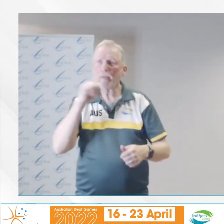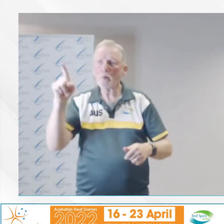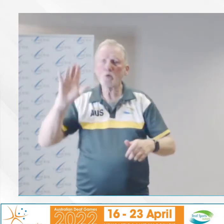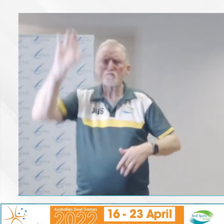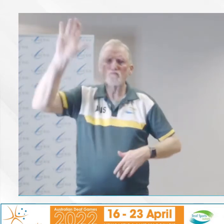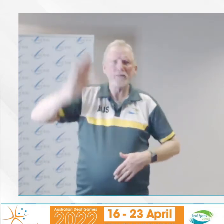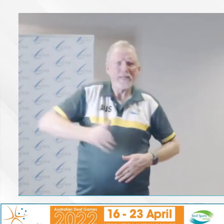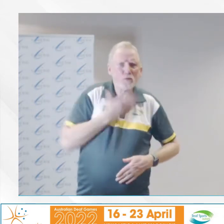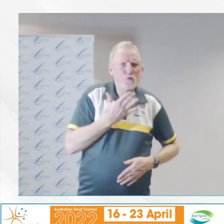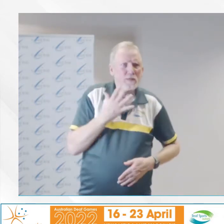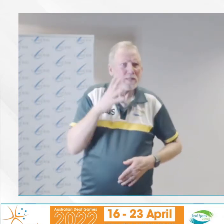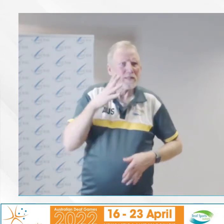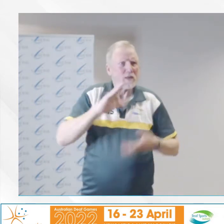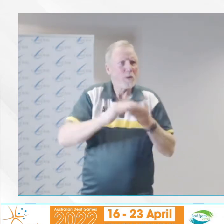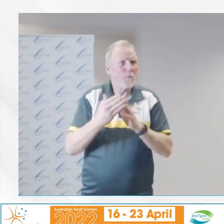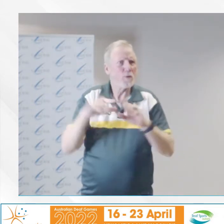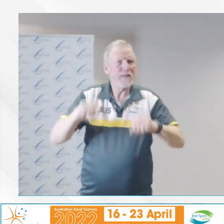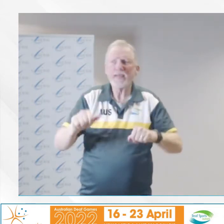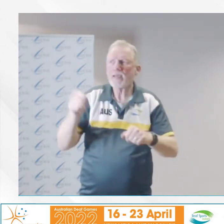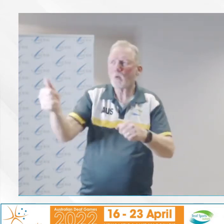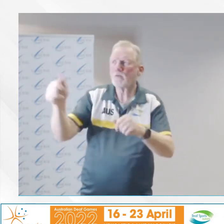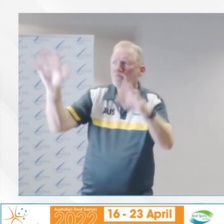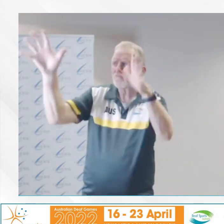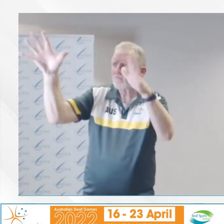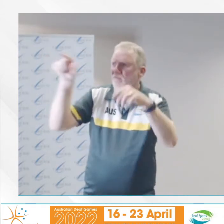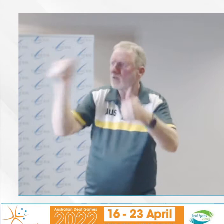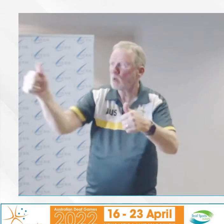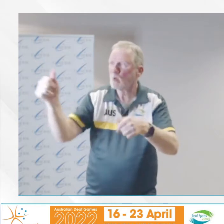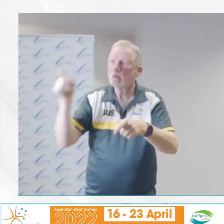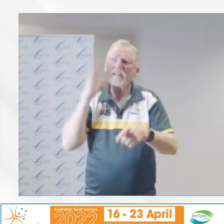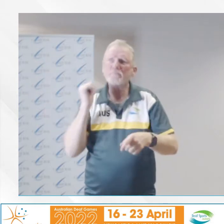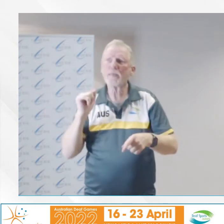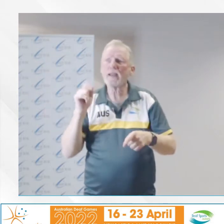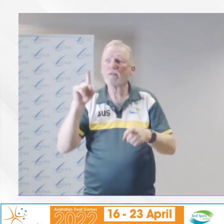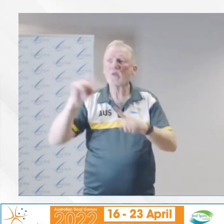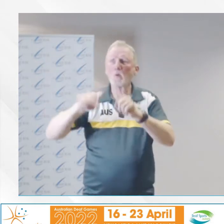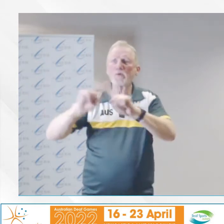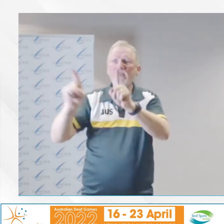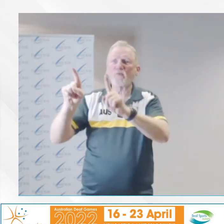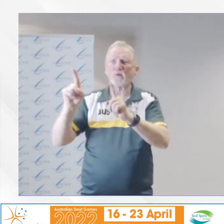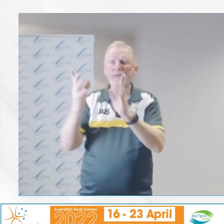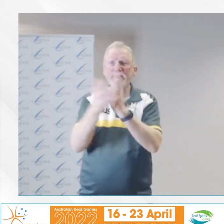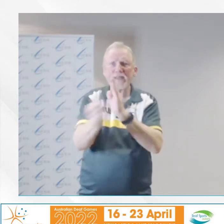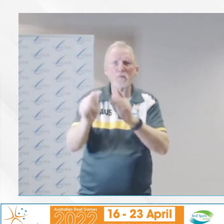okay that's great to see so much interest in the community here that's fantastic it